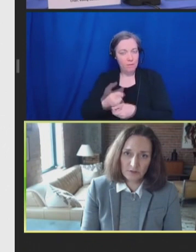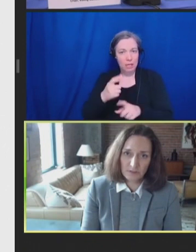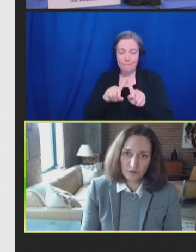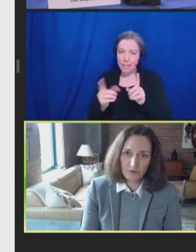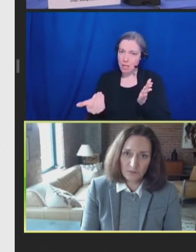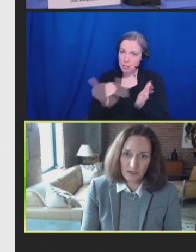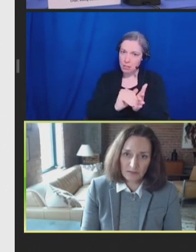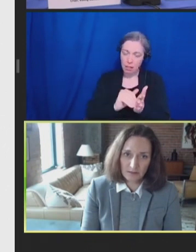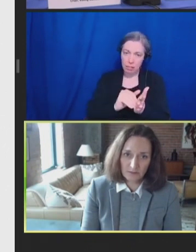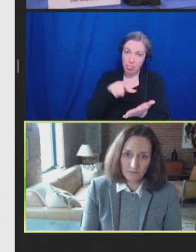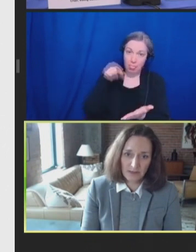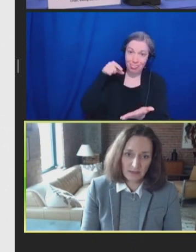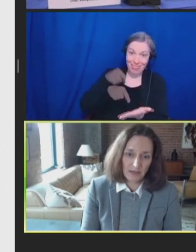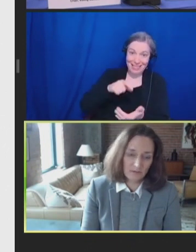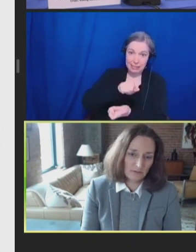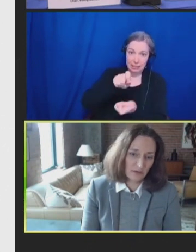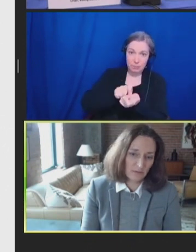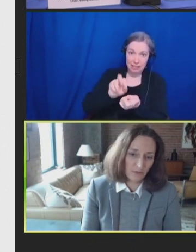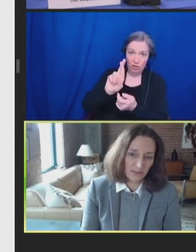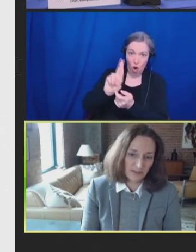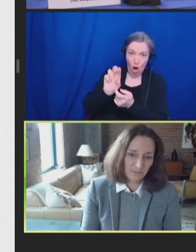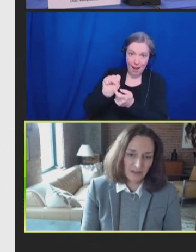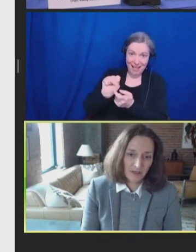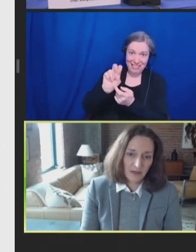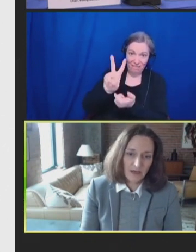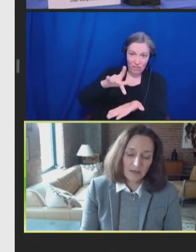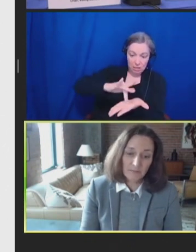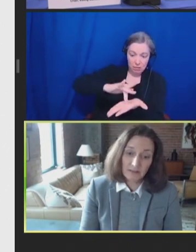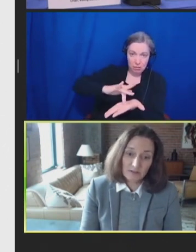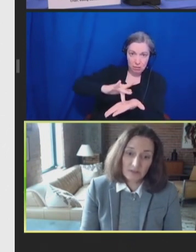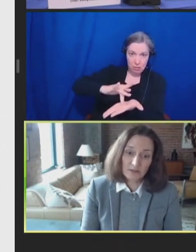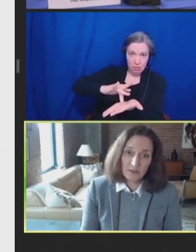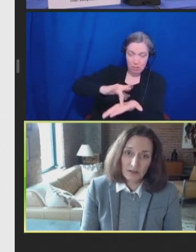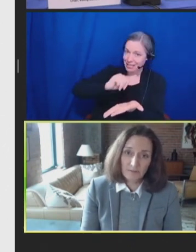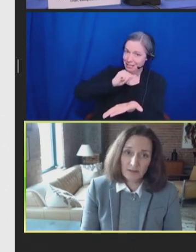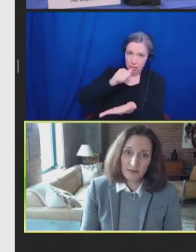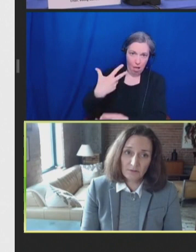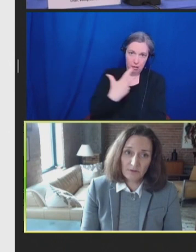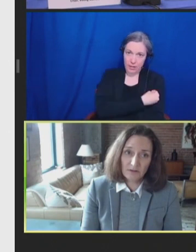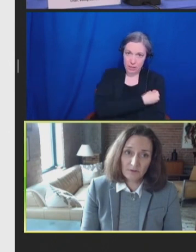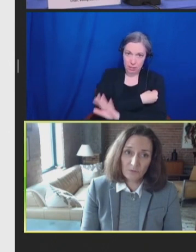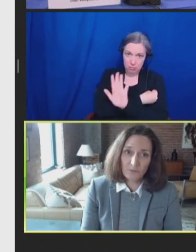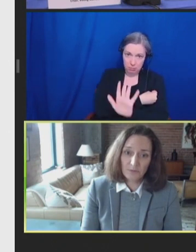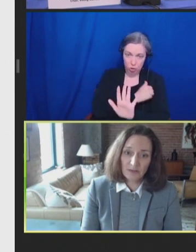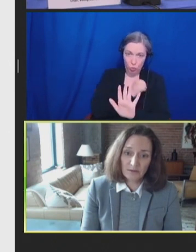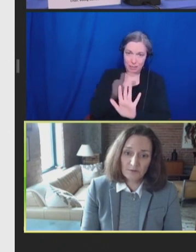drug chapter do not include that counseling component. In addition, there -- this won't